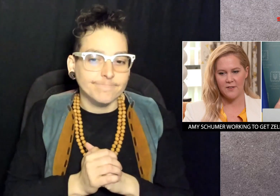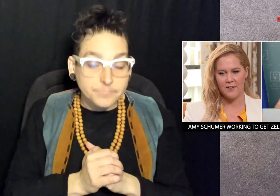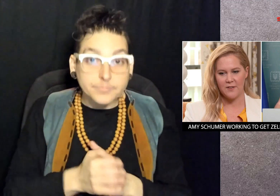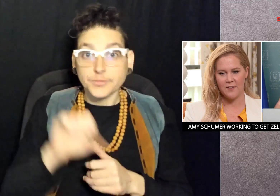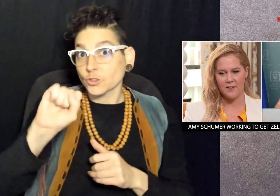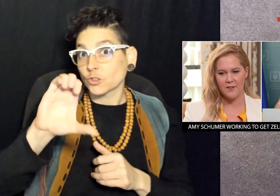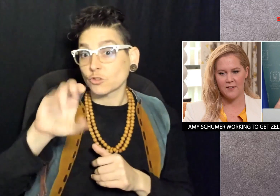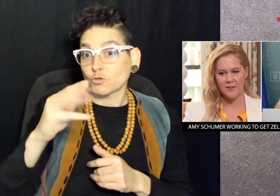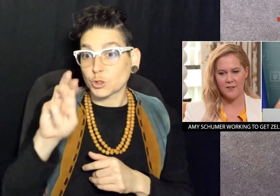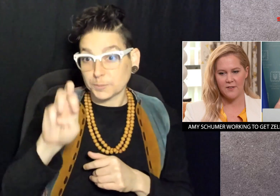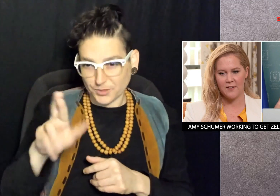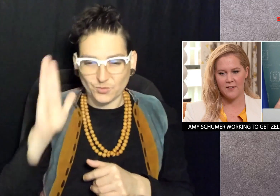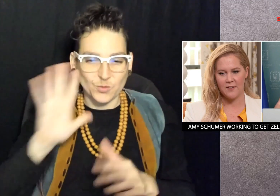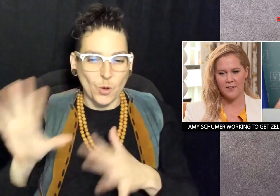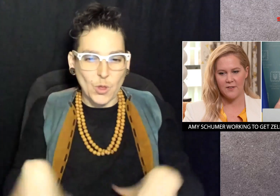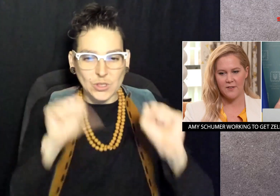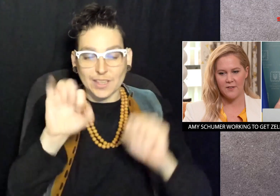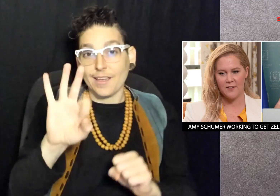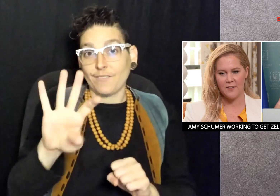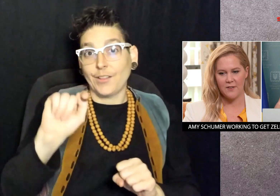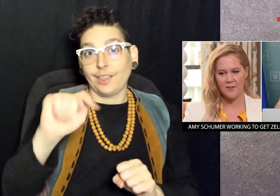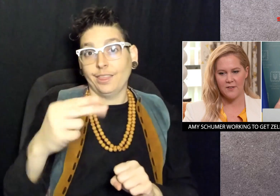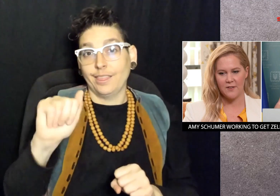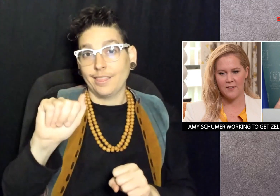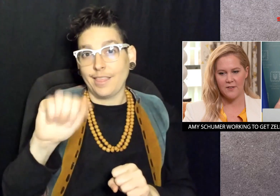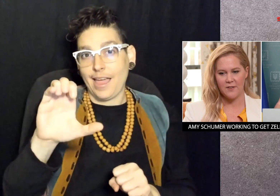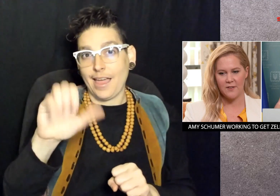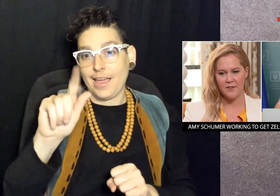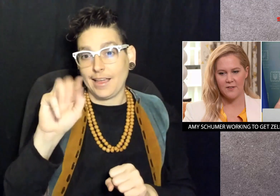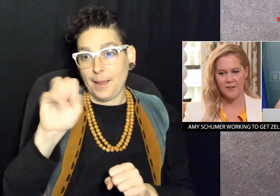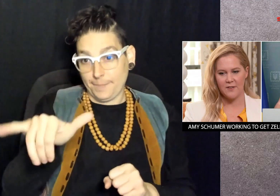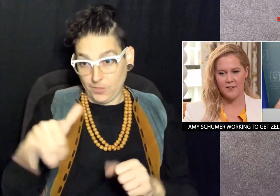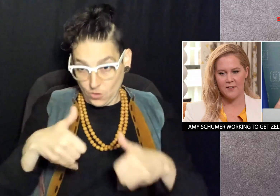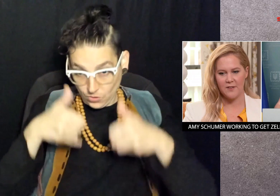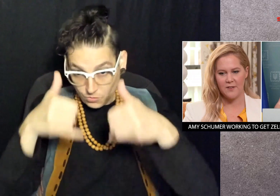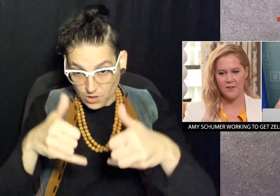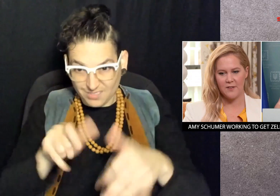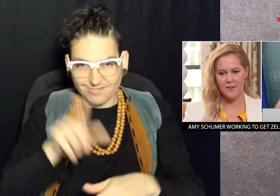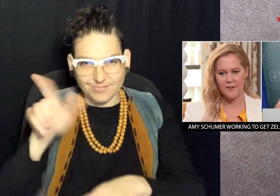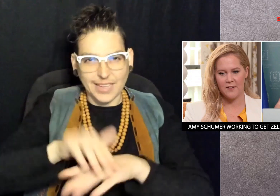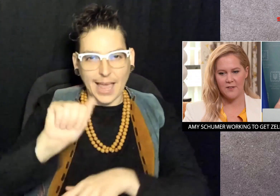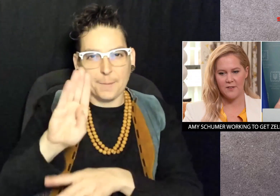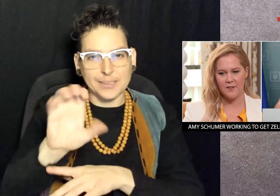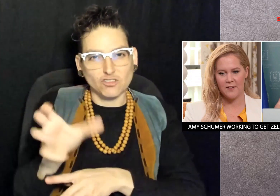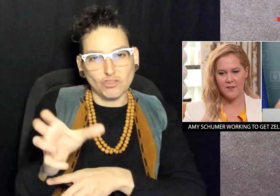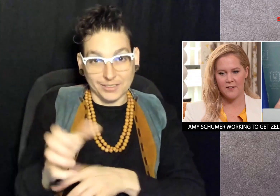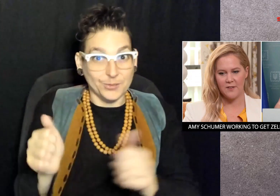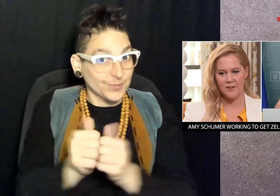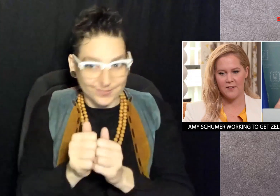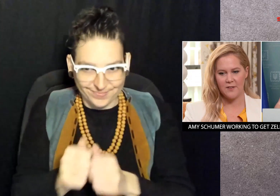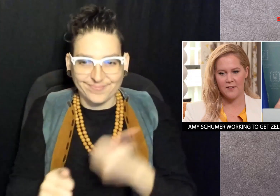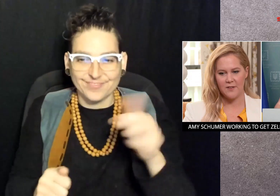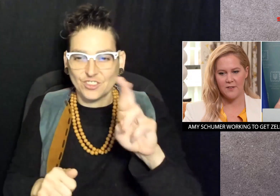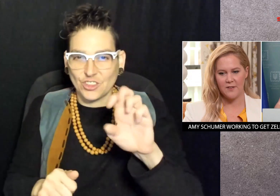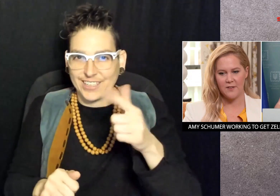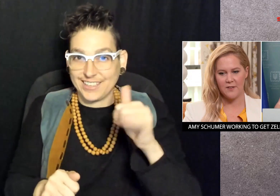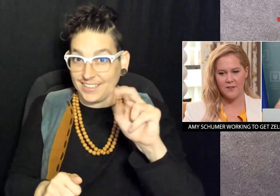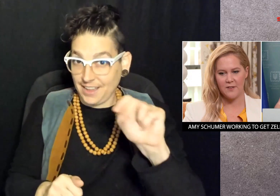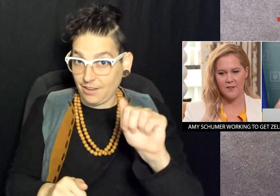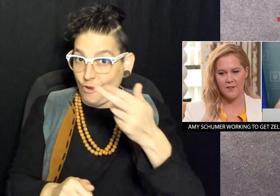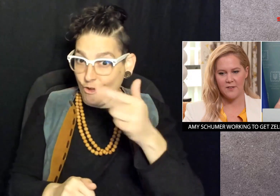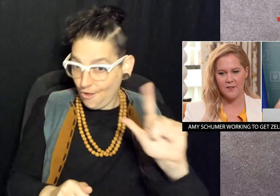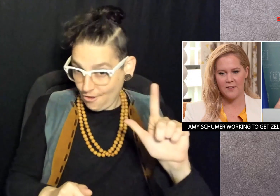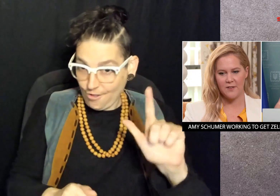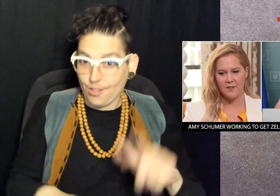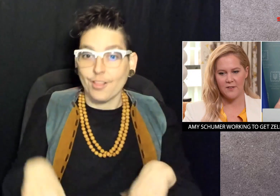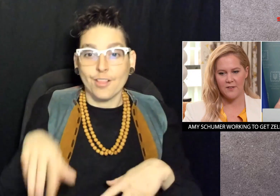president will make an appearance Schumer will host the 94th Academy Awards on NBC with